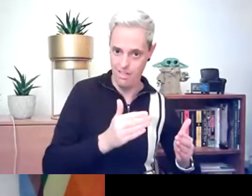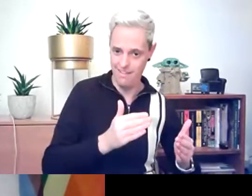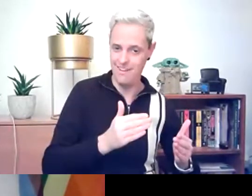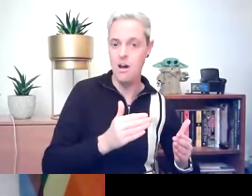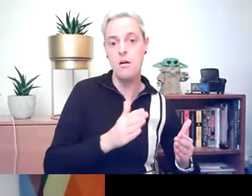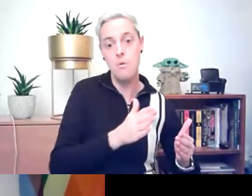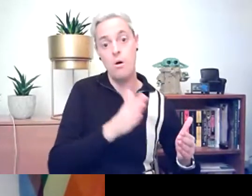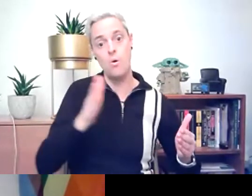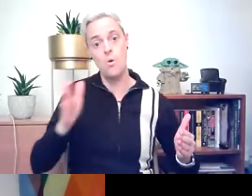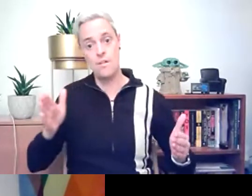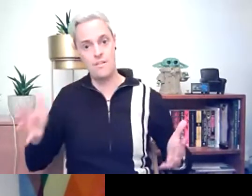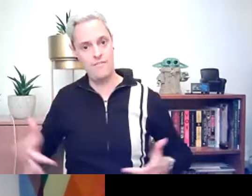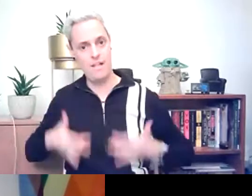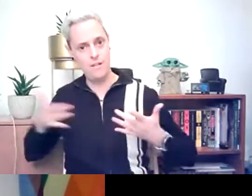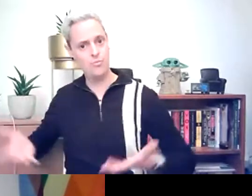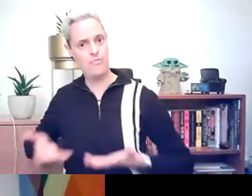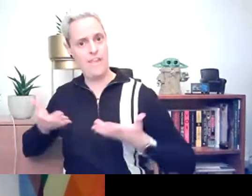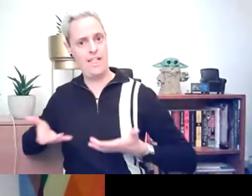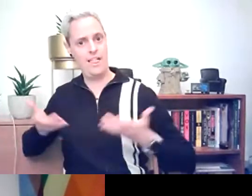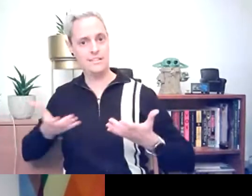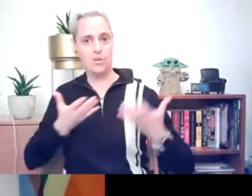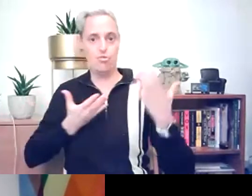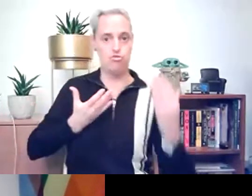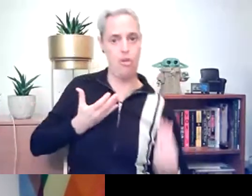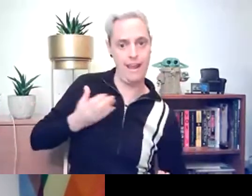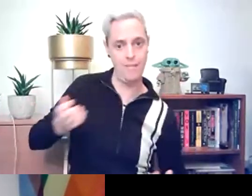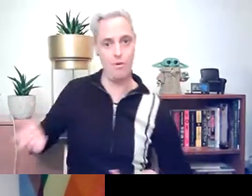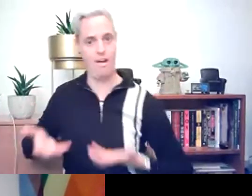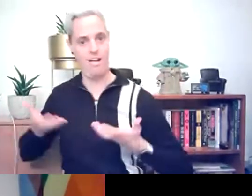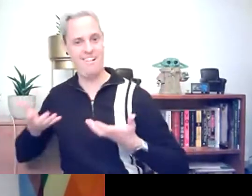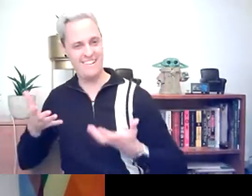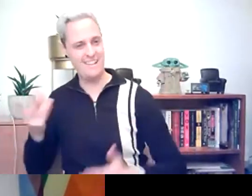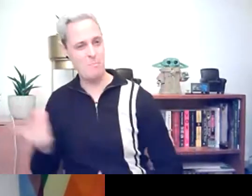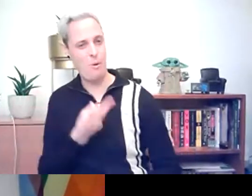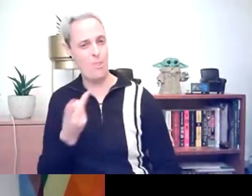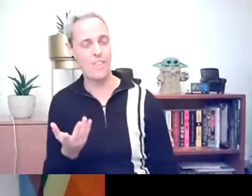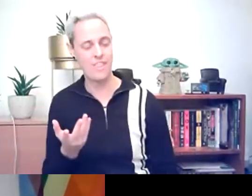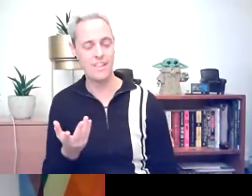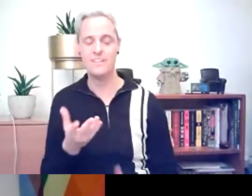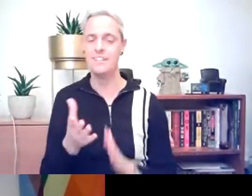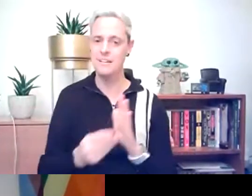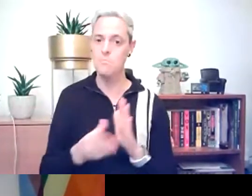of replenish me in, as it were, so you know if I'm doing stuff around suicide and trans